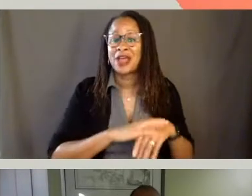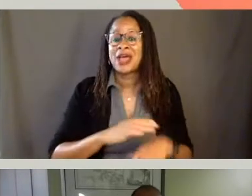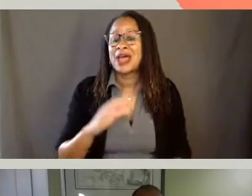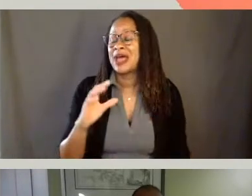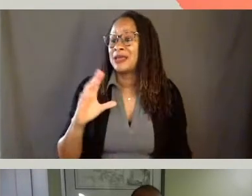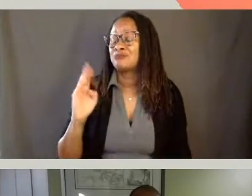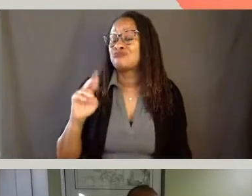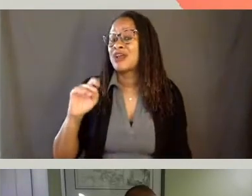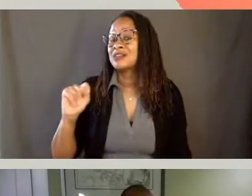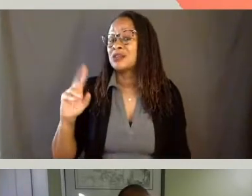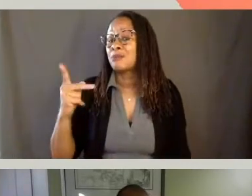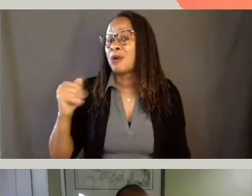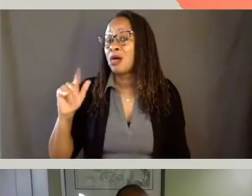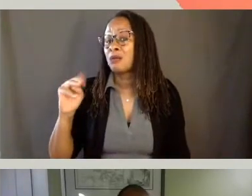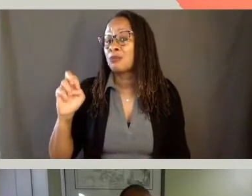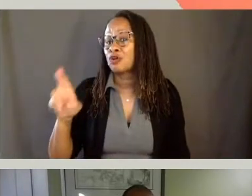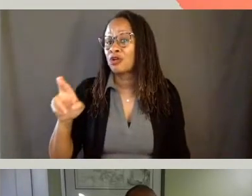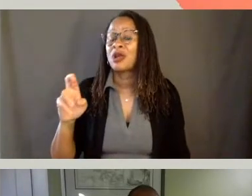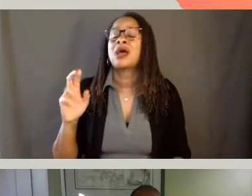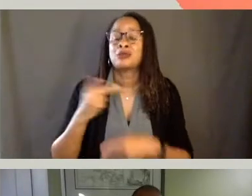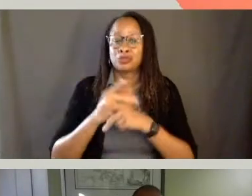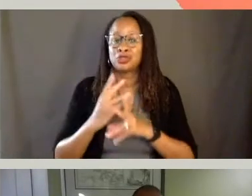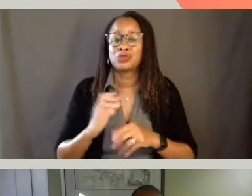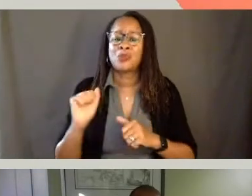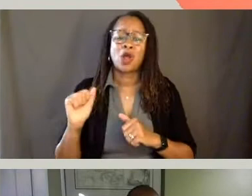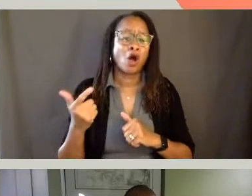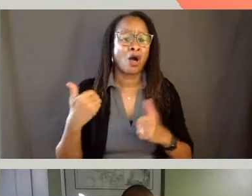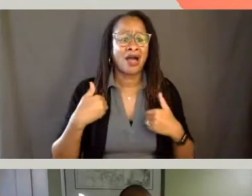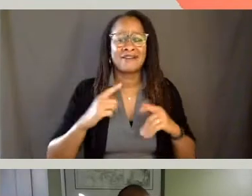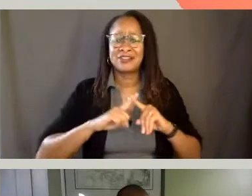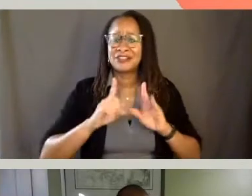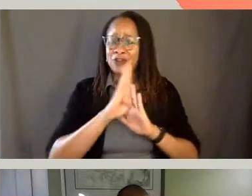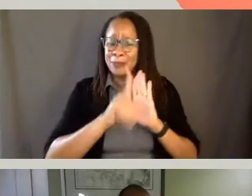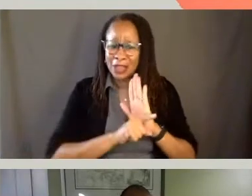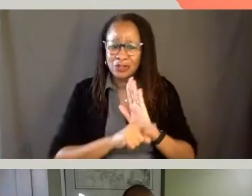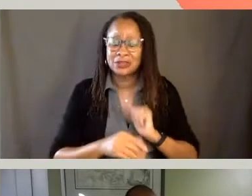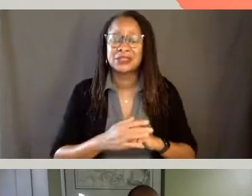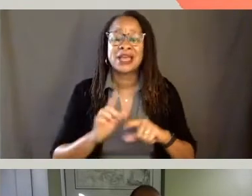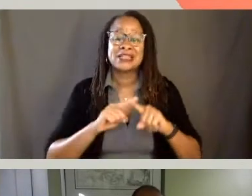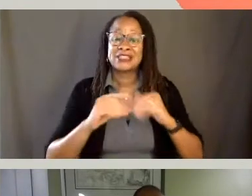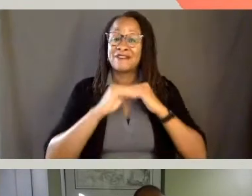And we were all from different backgrounds with different levels of education,